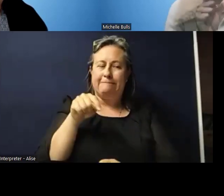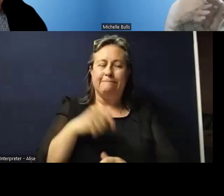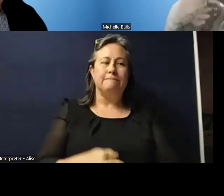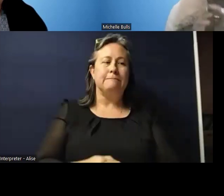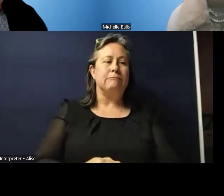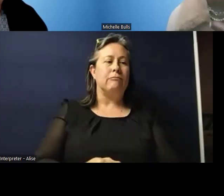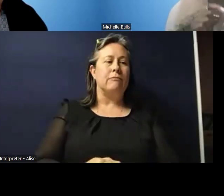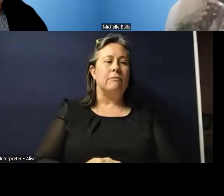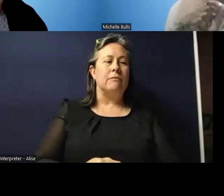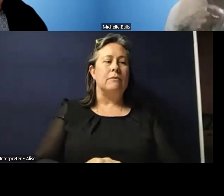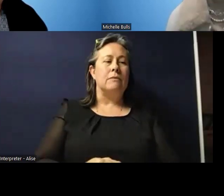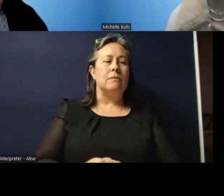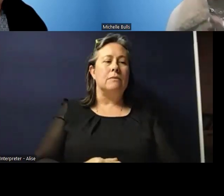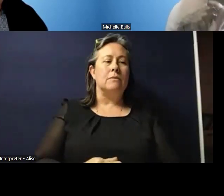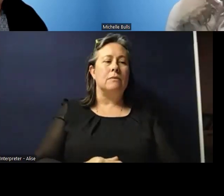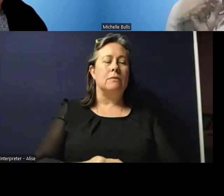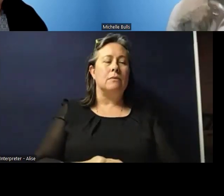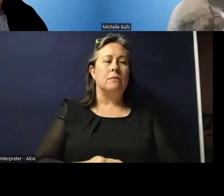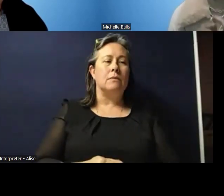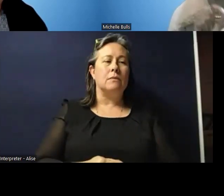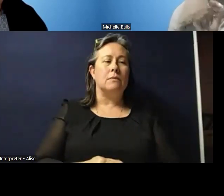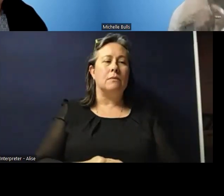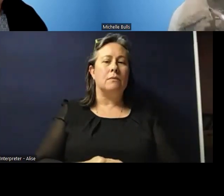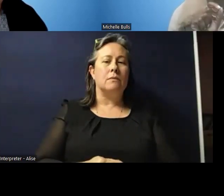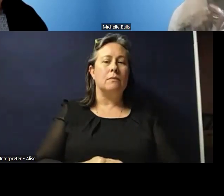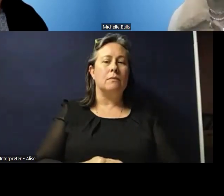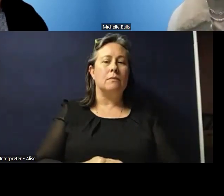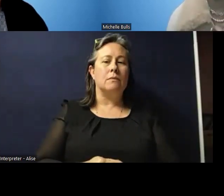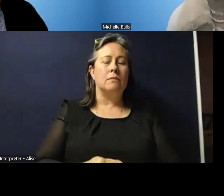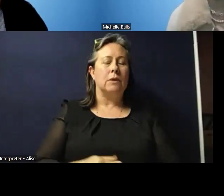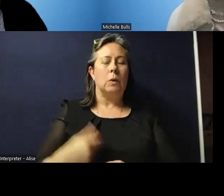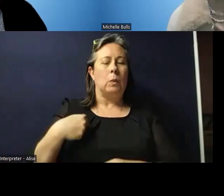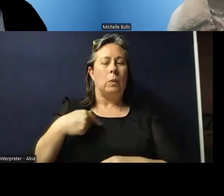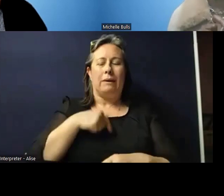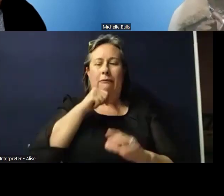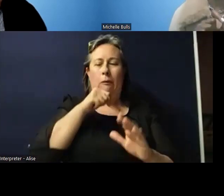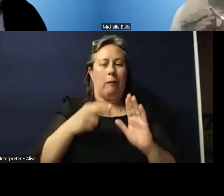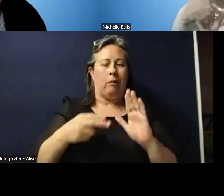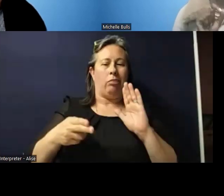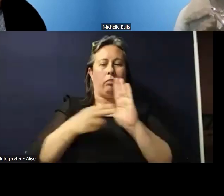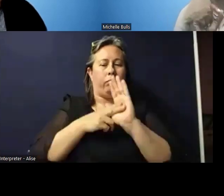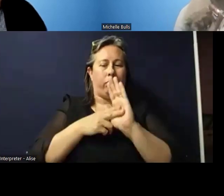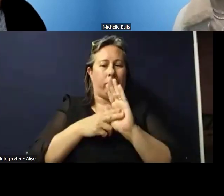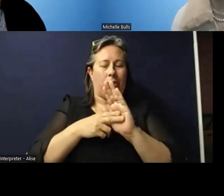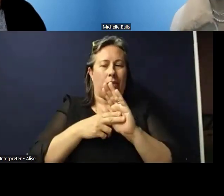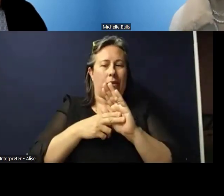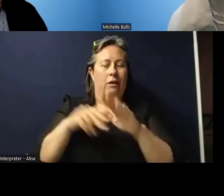We have not considered it, considered foreign consultants foreign components.